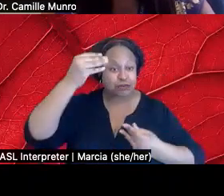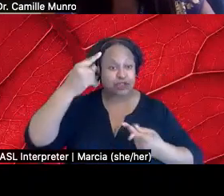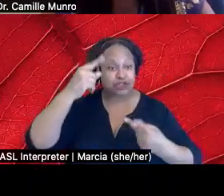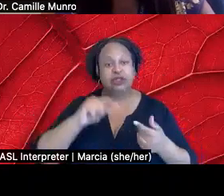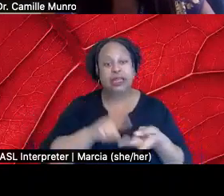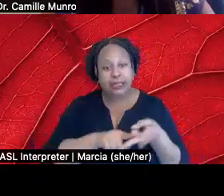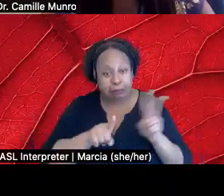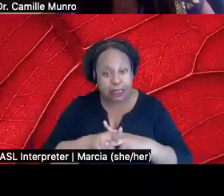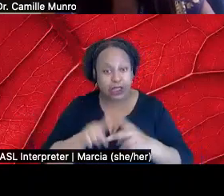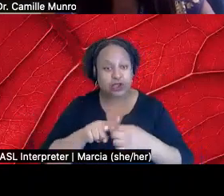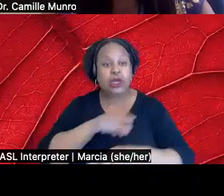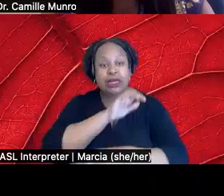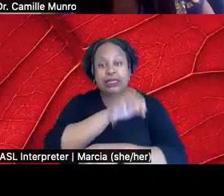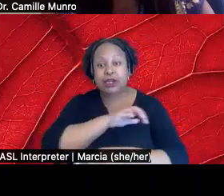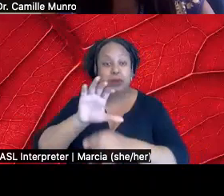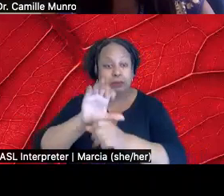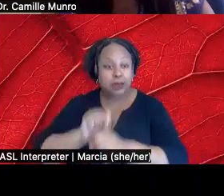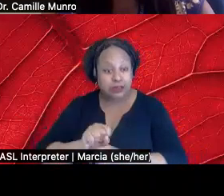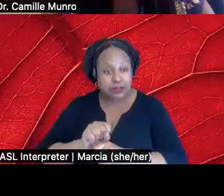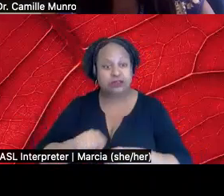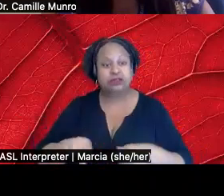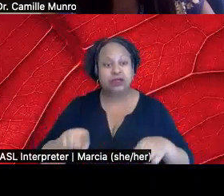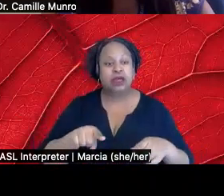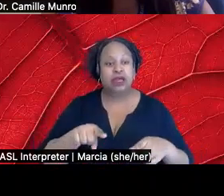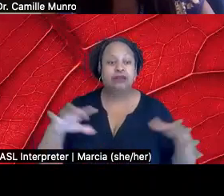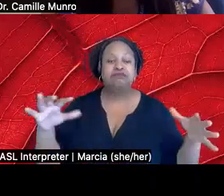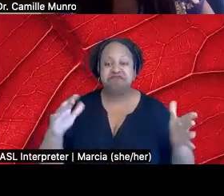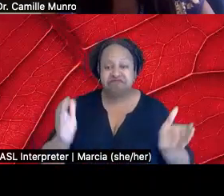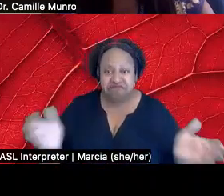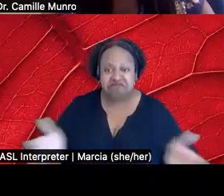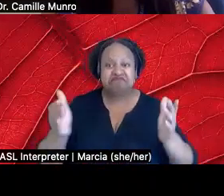as well as fostering common bonds and lending support to one another.